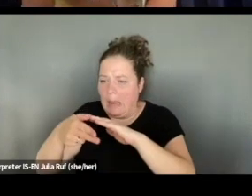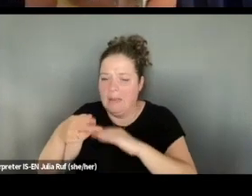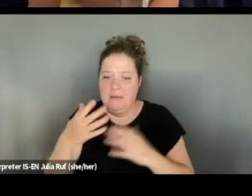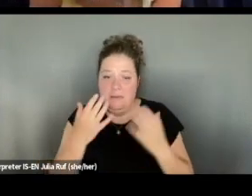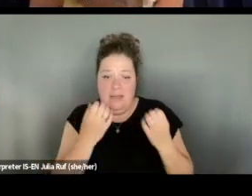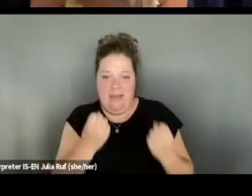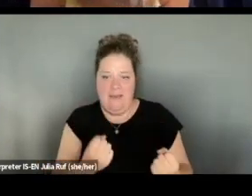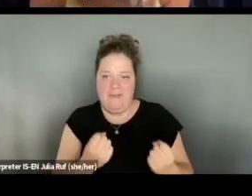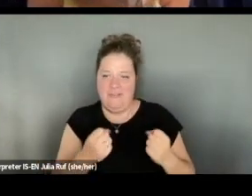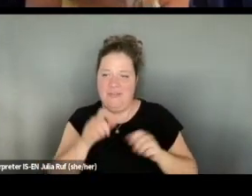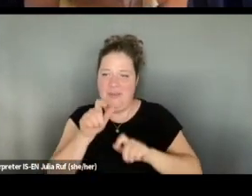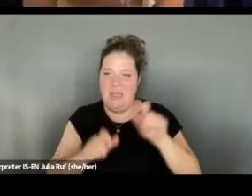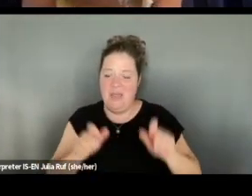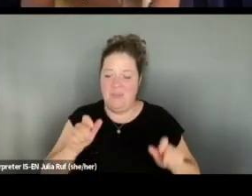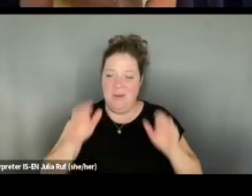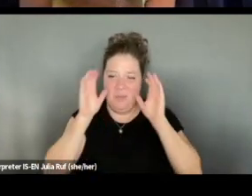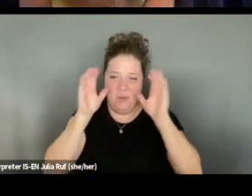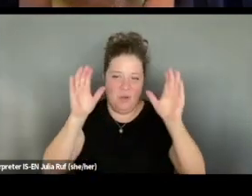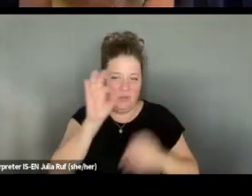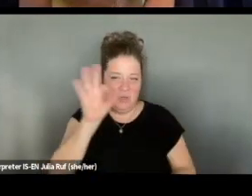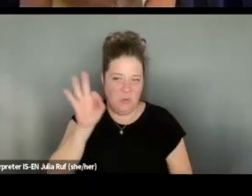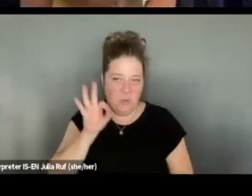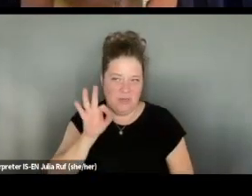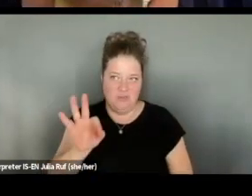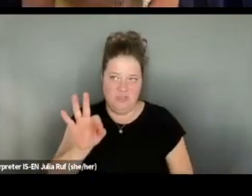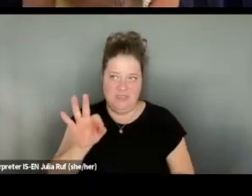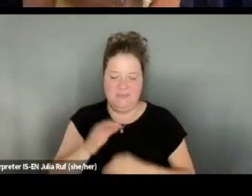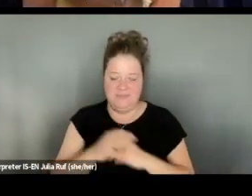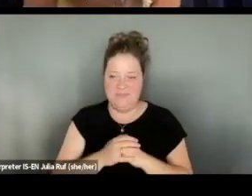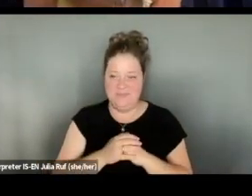I think we could take because we still have three minutes until it's